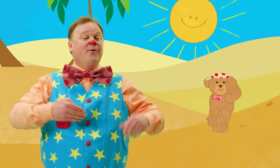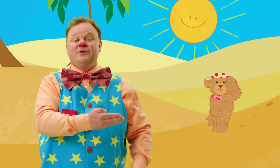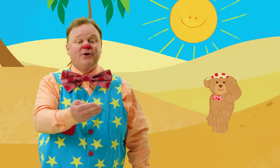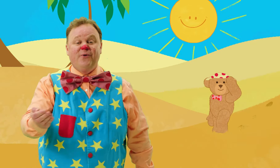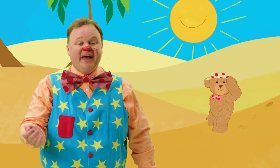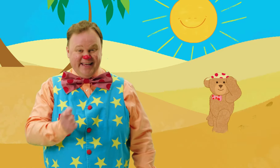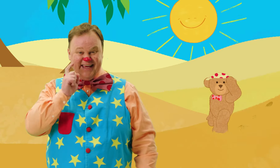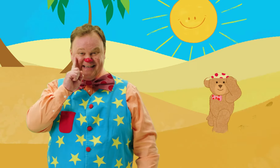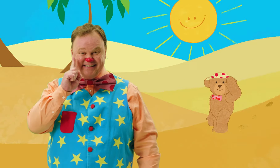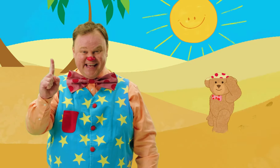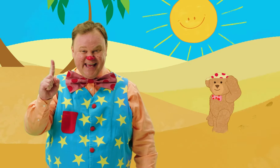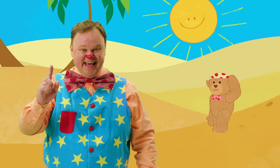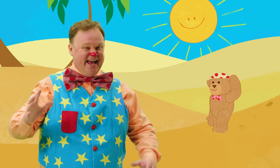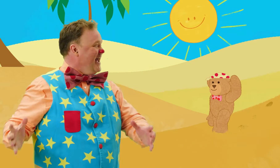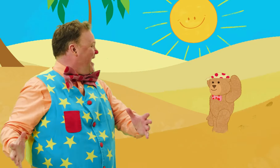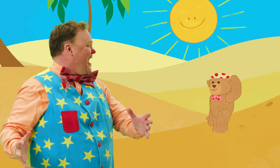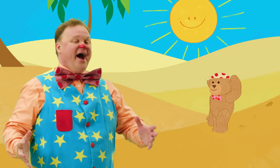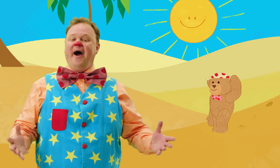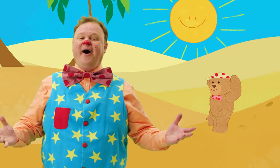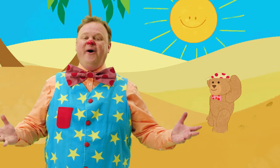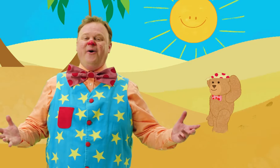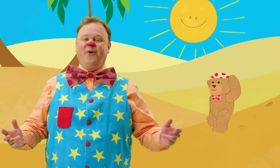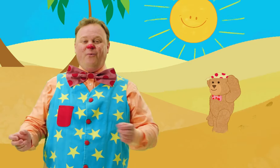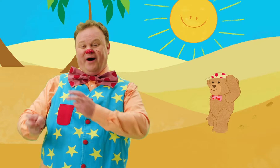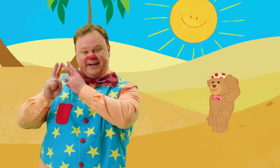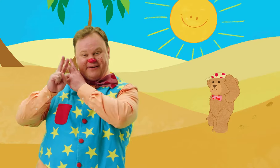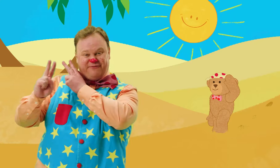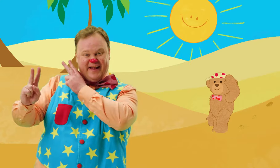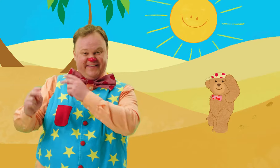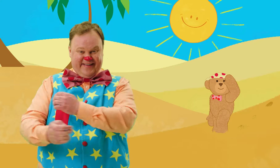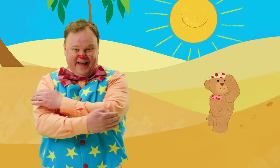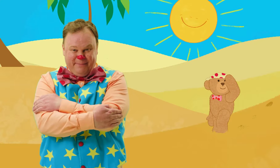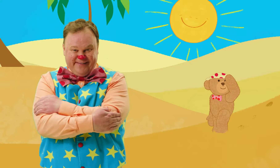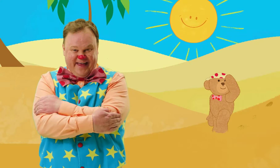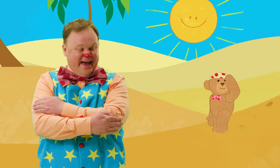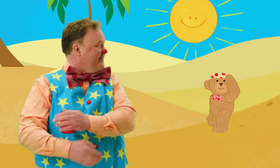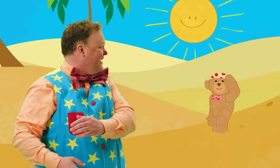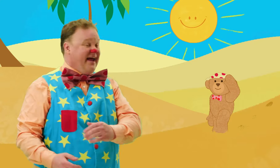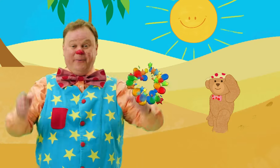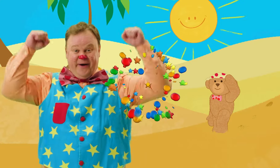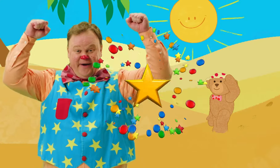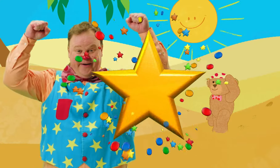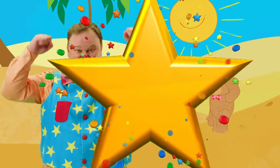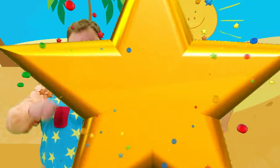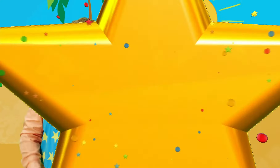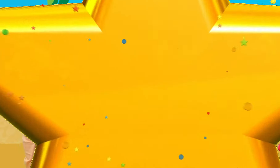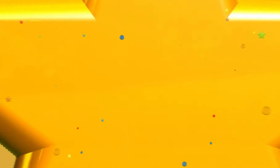was all that he could see oh what an adventure Tumble Ted woohoo